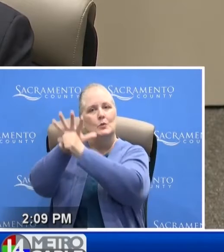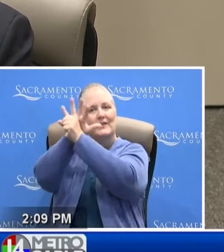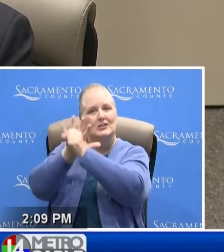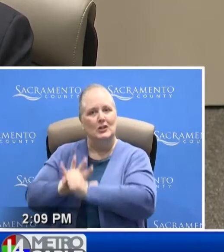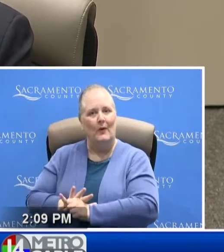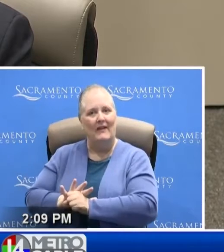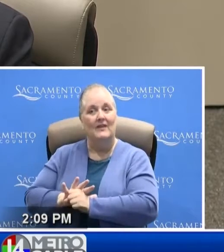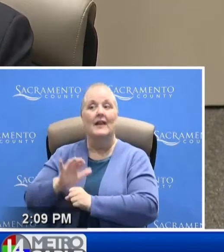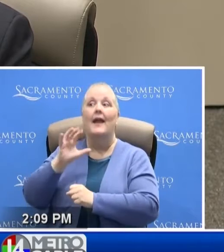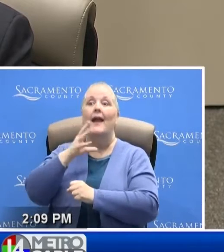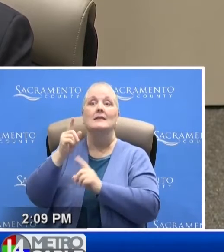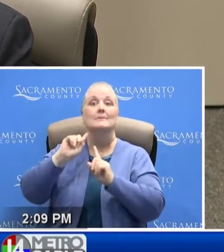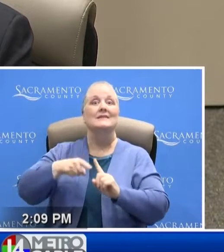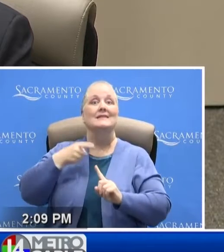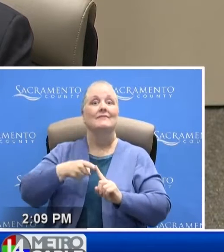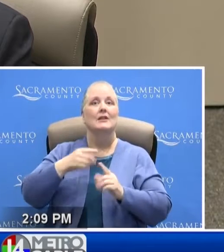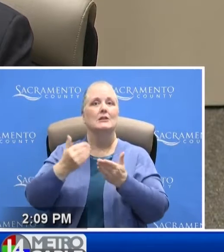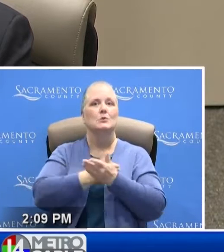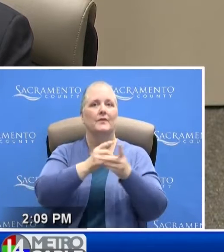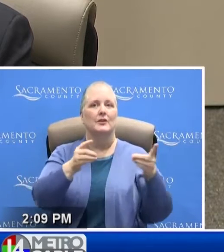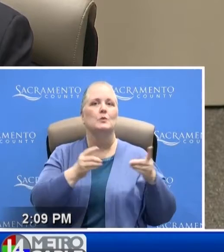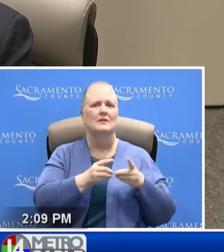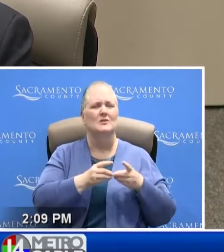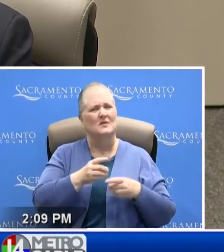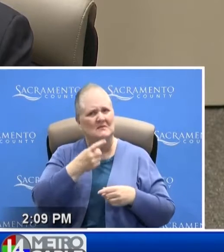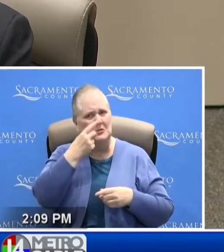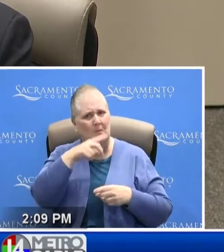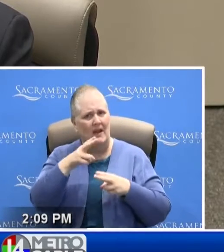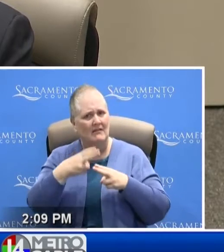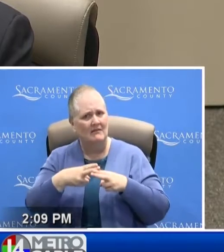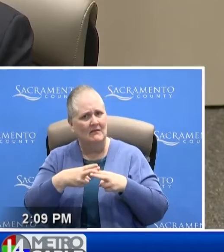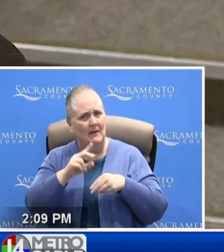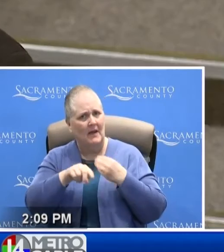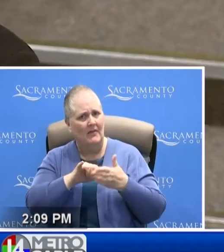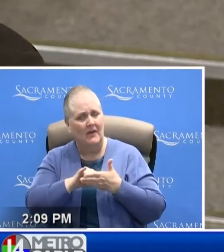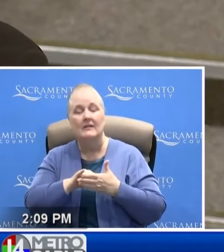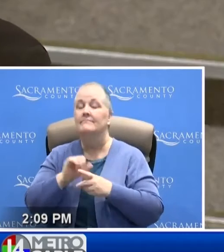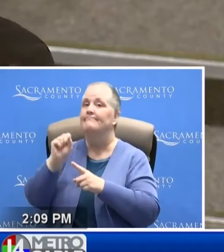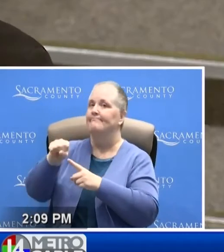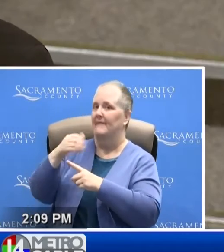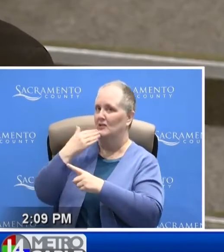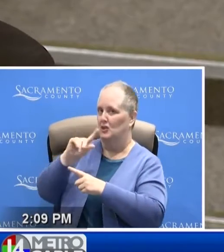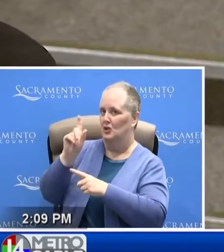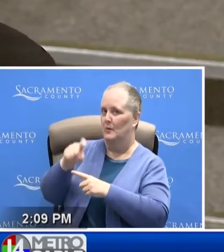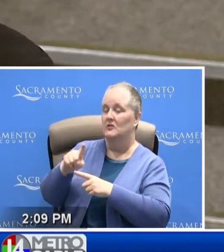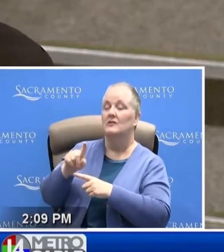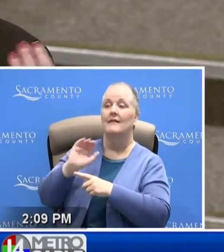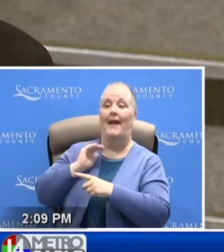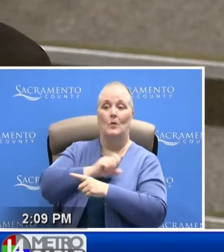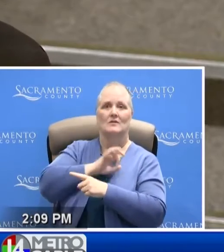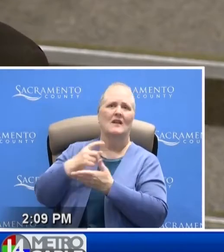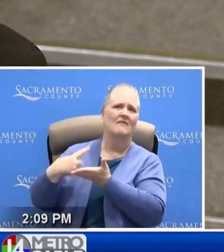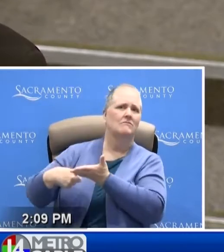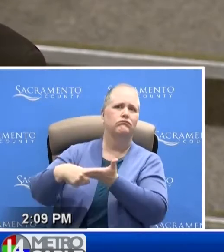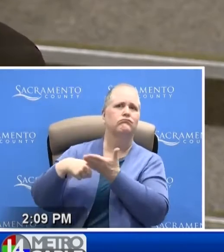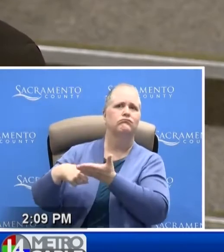So I just wondered if you could comment on that. Yeah, I think that's a really good question. And staff had a lot of conversation about. What do we do now, and I think it's